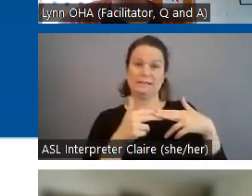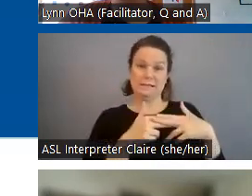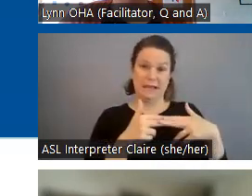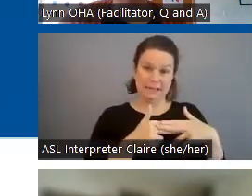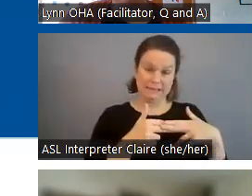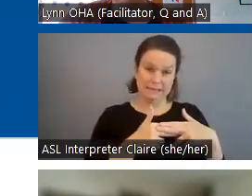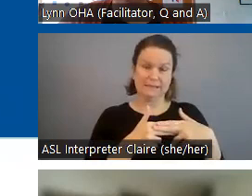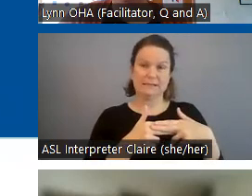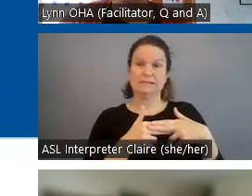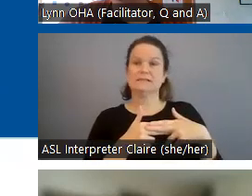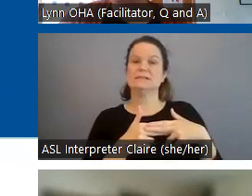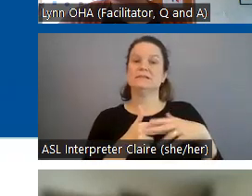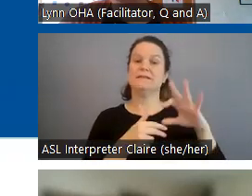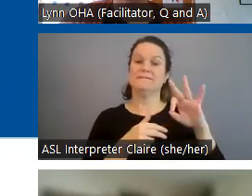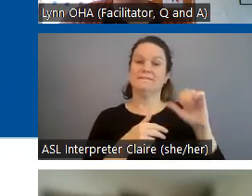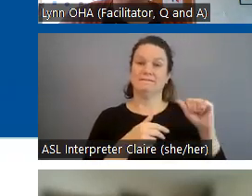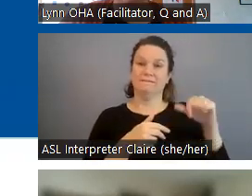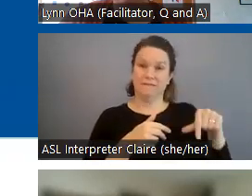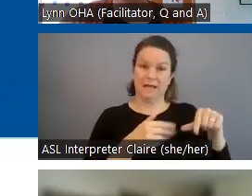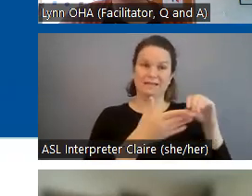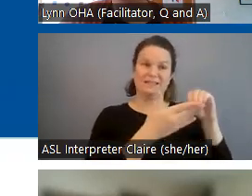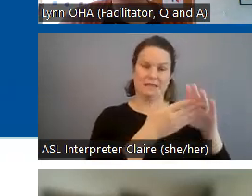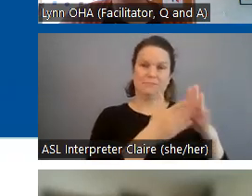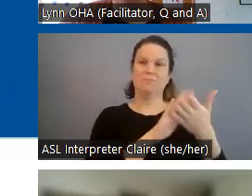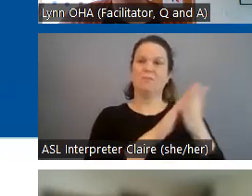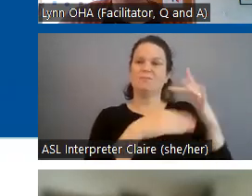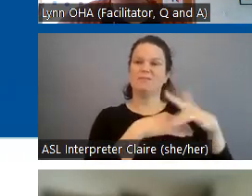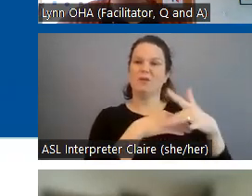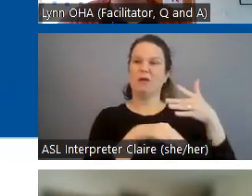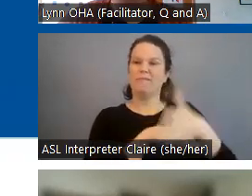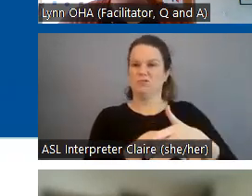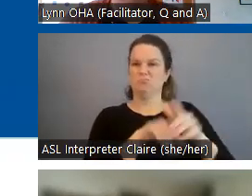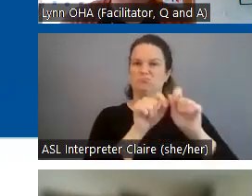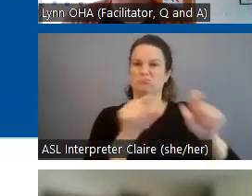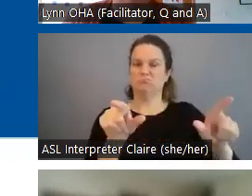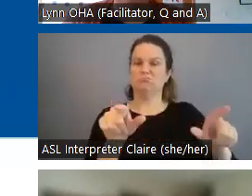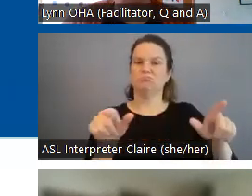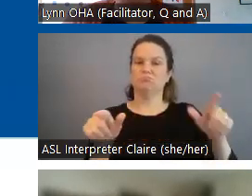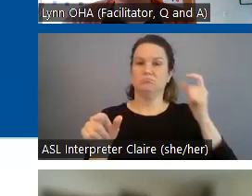slides and frequently asked questions document available after.